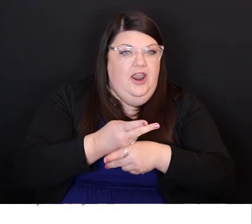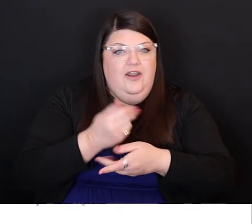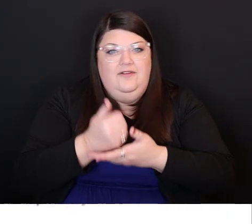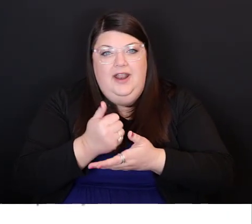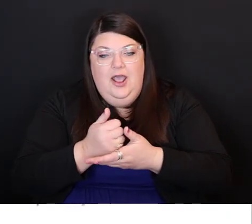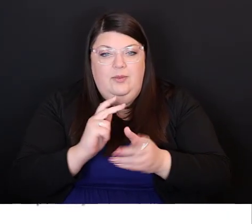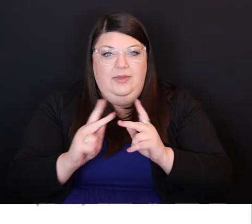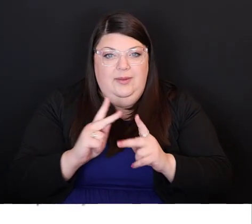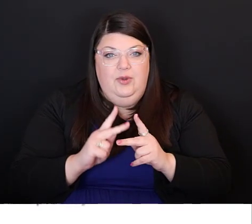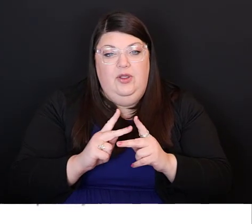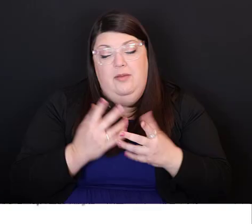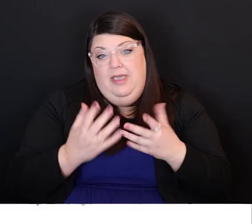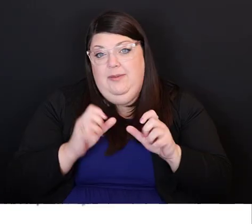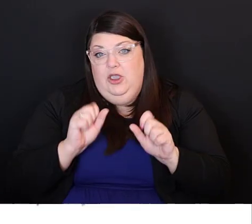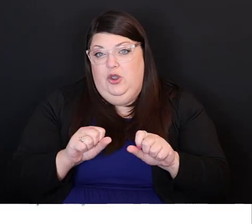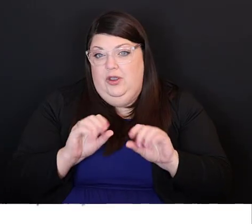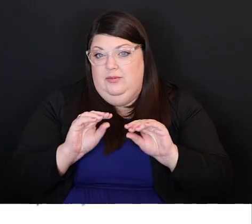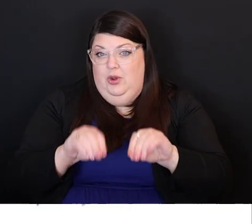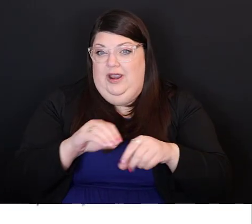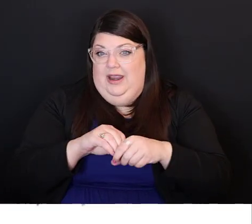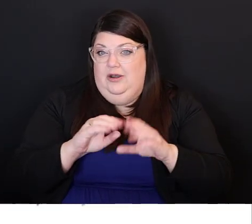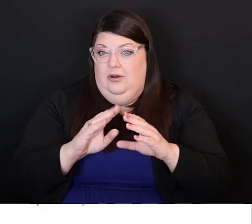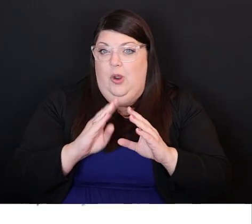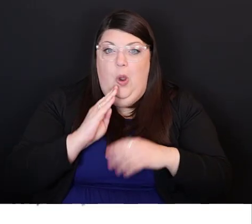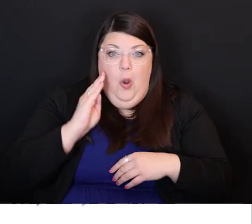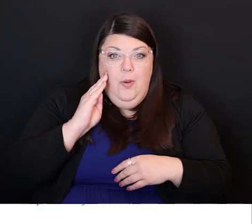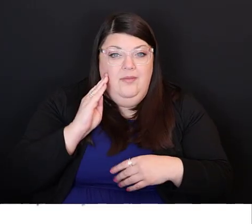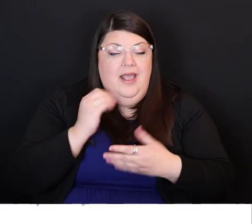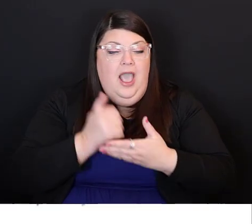can help them lift heavy objects or go around the room or answer the door.